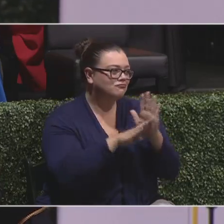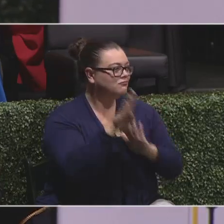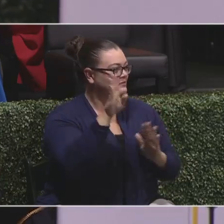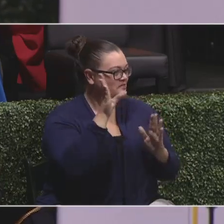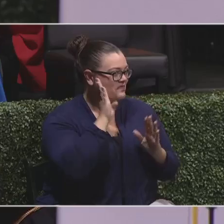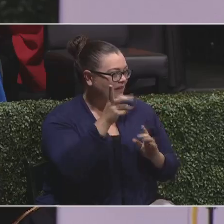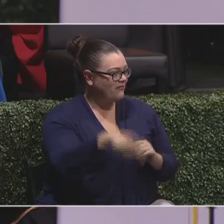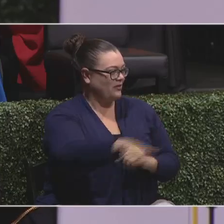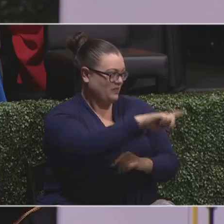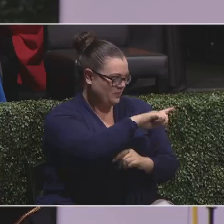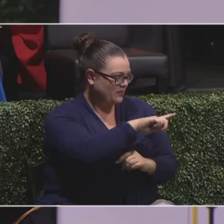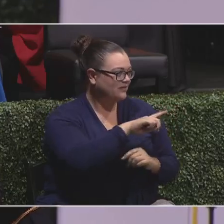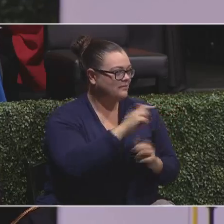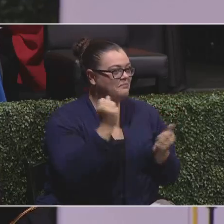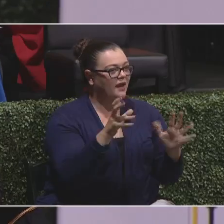UPWARD MOBILITY OF OUR STUDENTS.